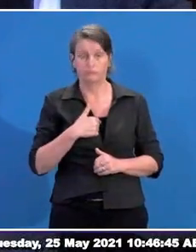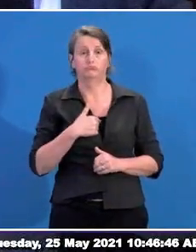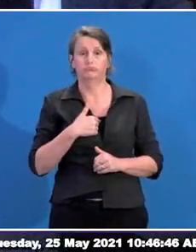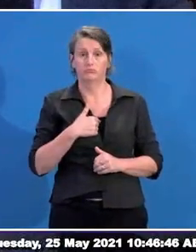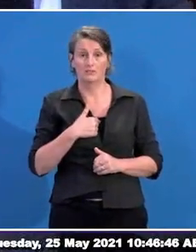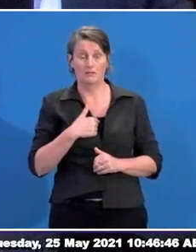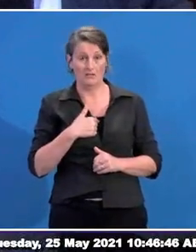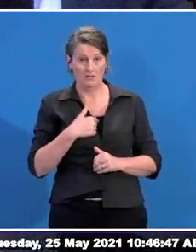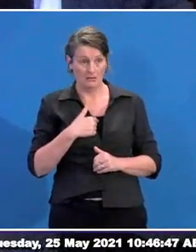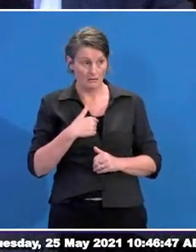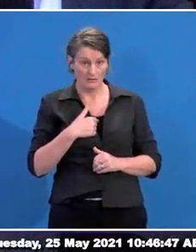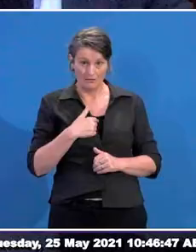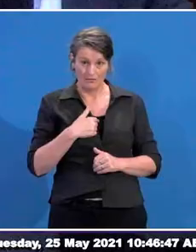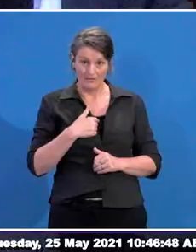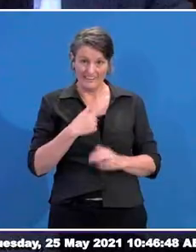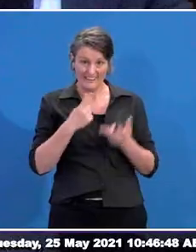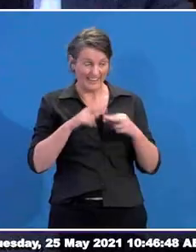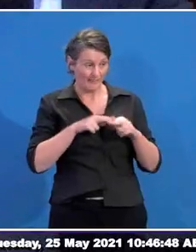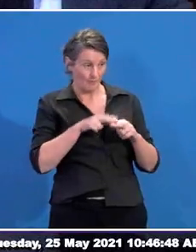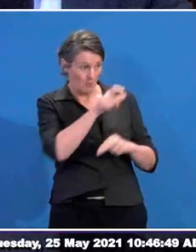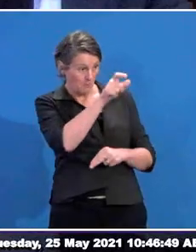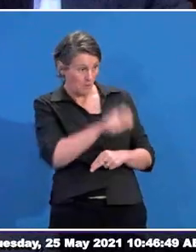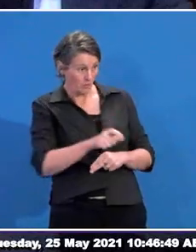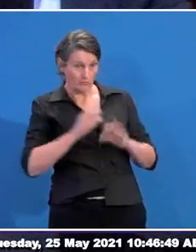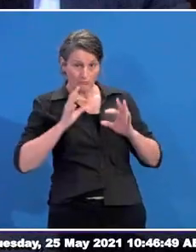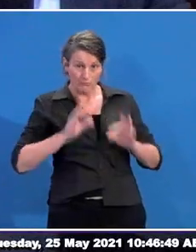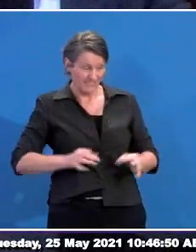that dragging someone across the floor would be appropriate.